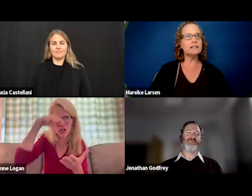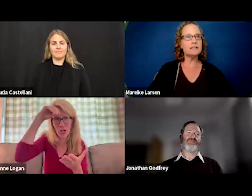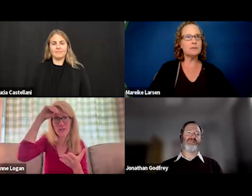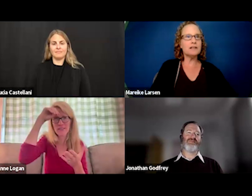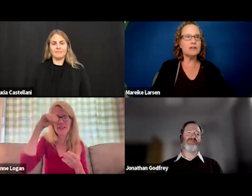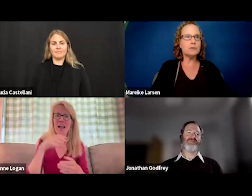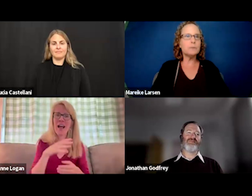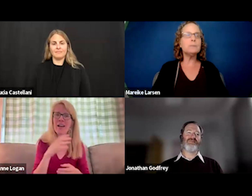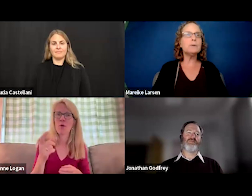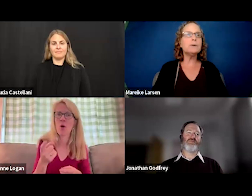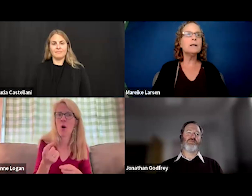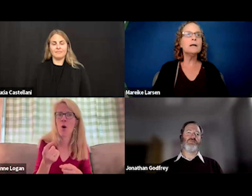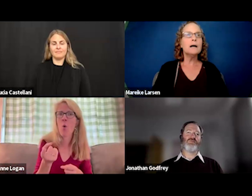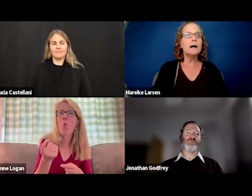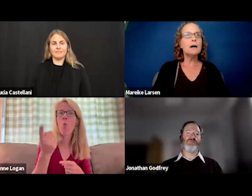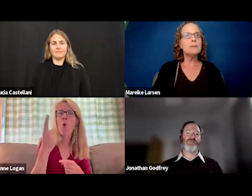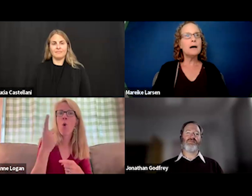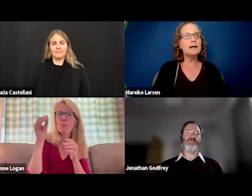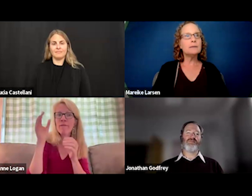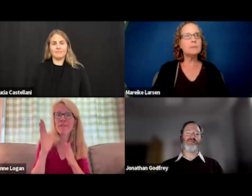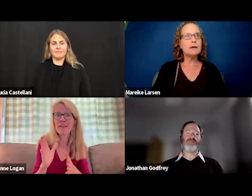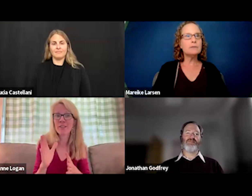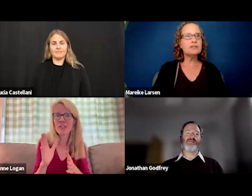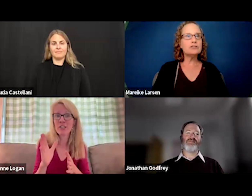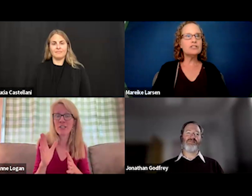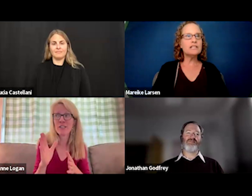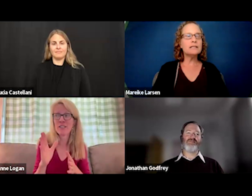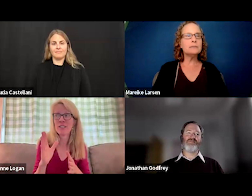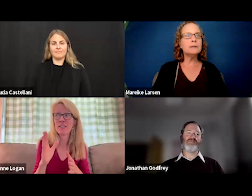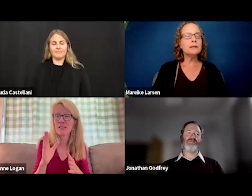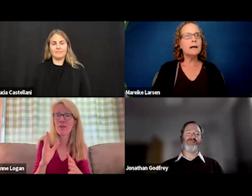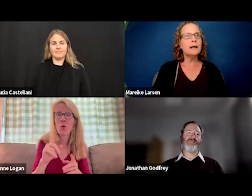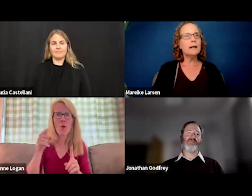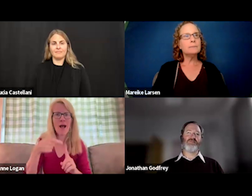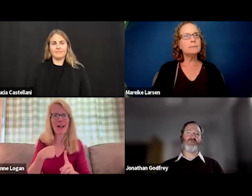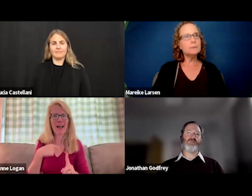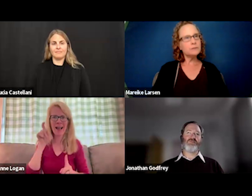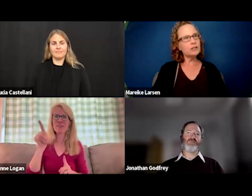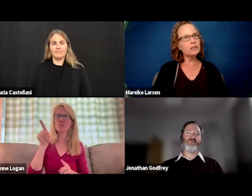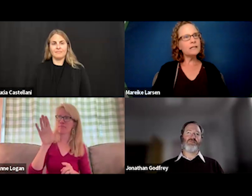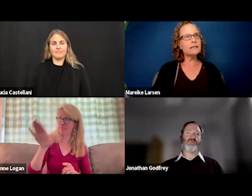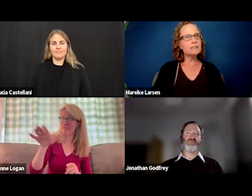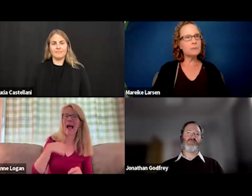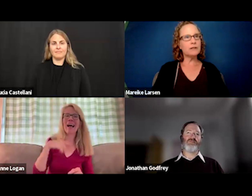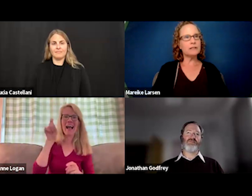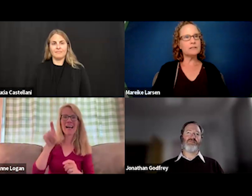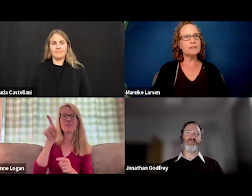and some of the other people on my research team. It was a learning experience.